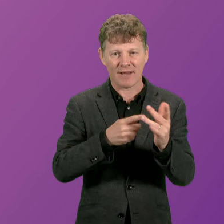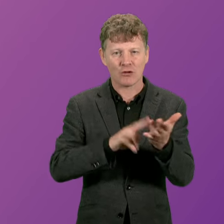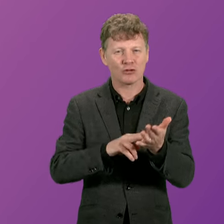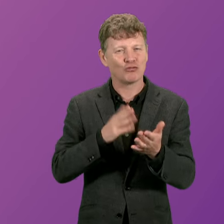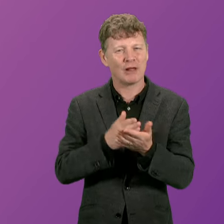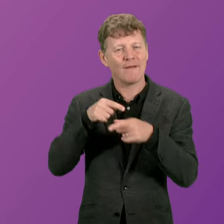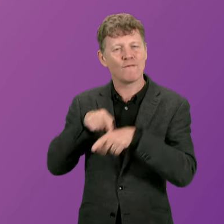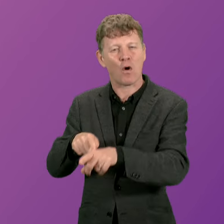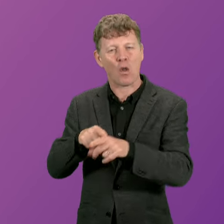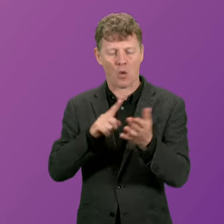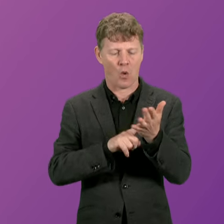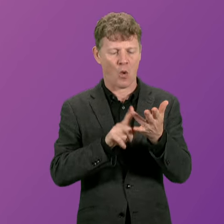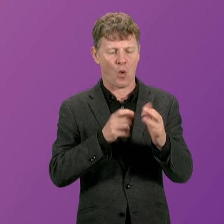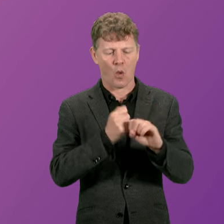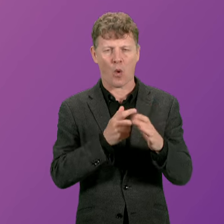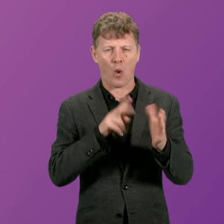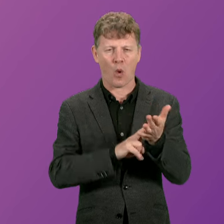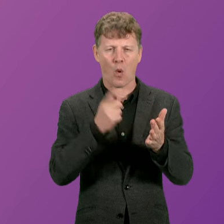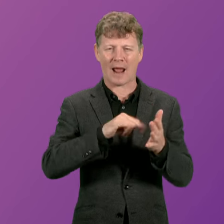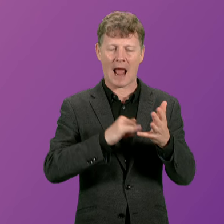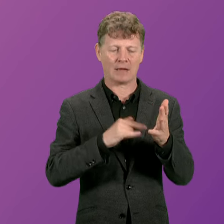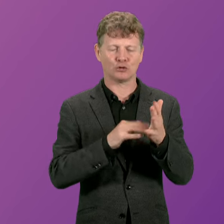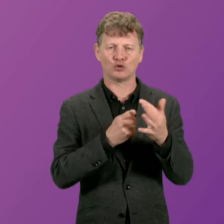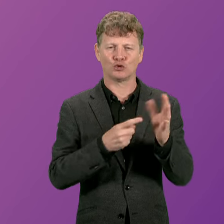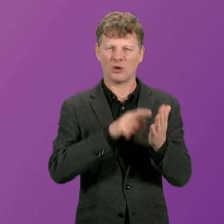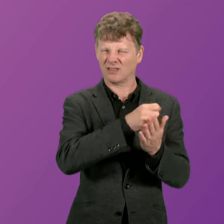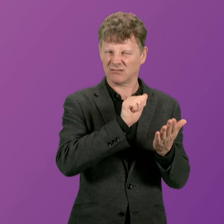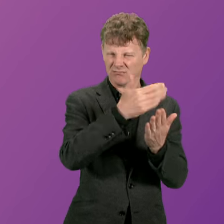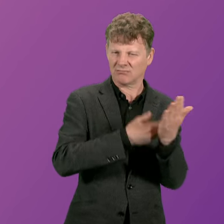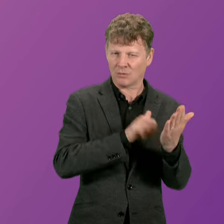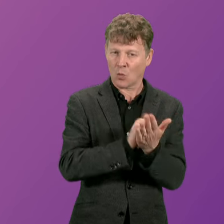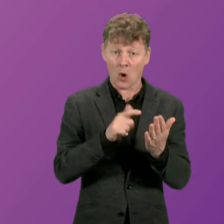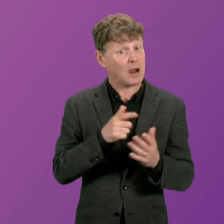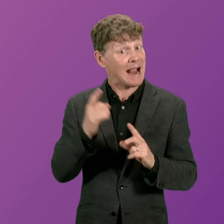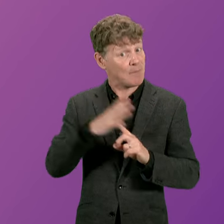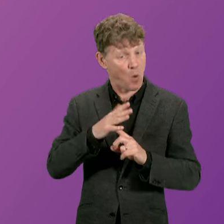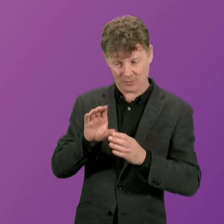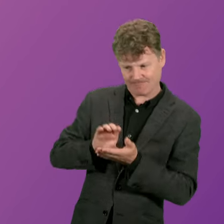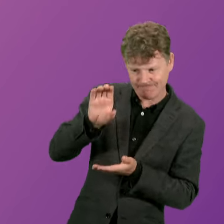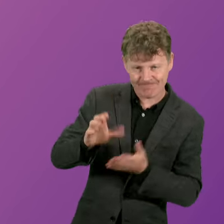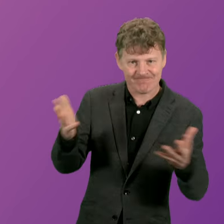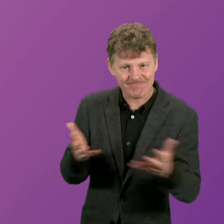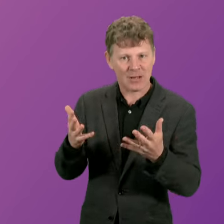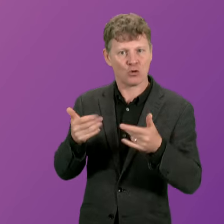and Ana Stewart, is an important contribution to supporting that innovation ecosystem in Scotland.